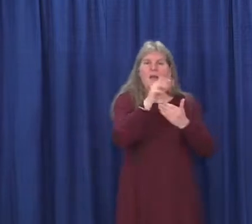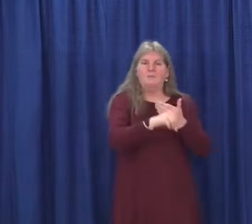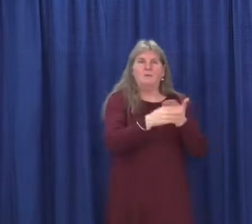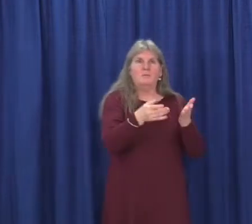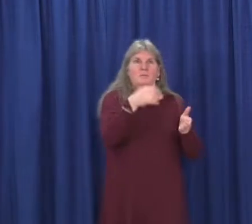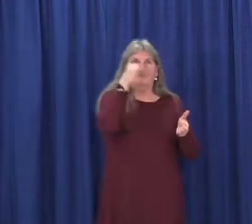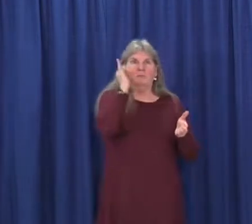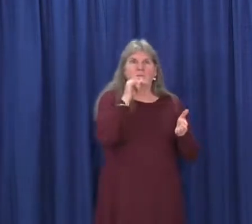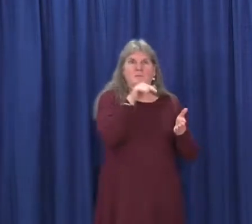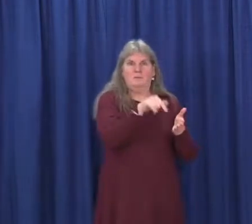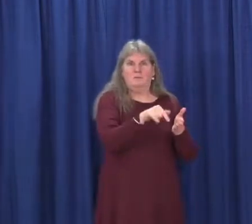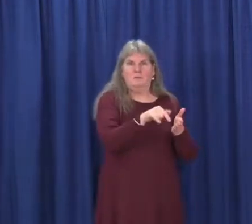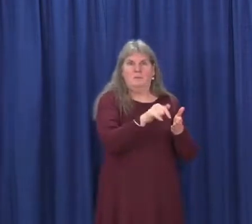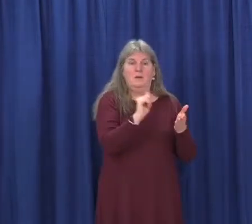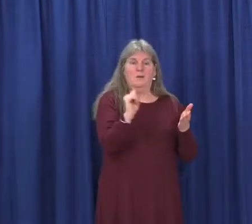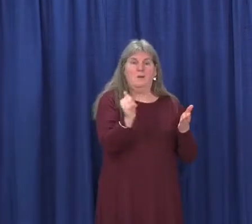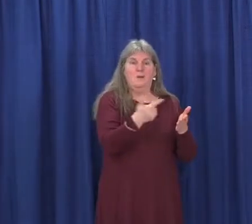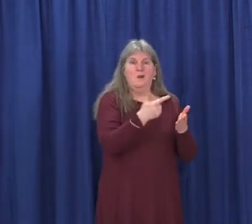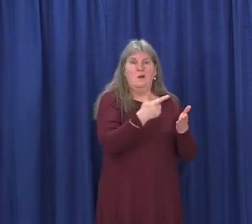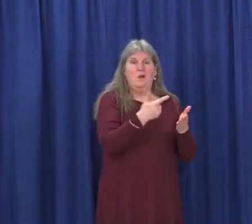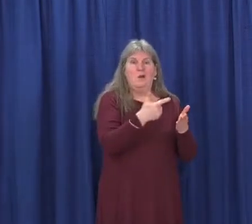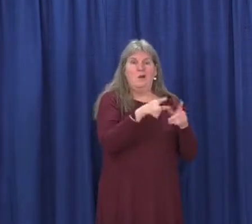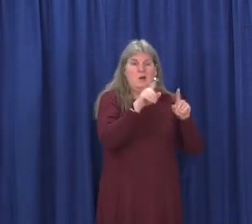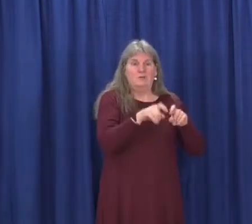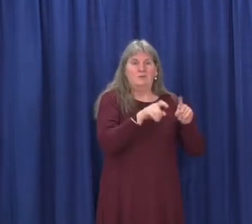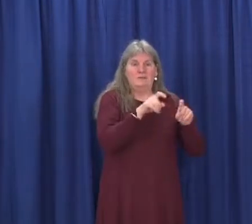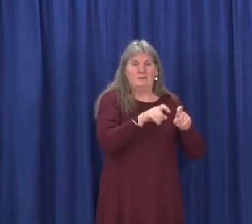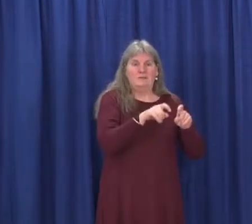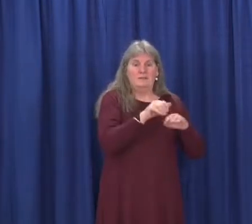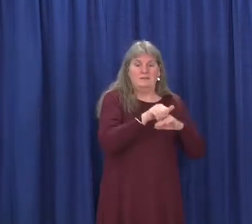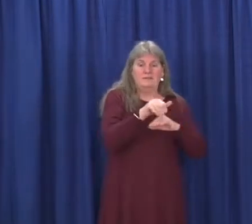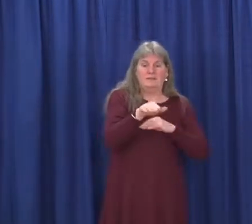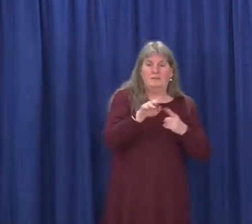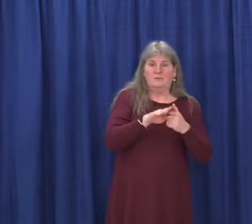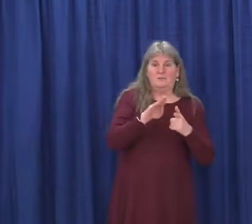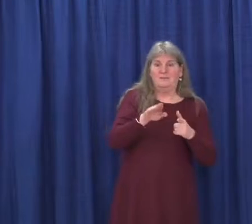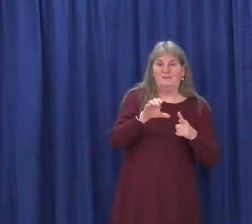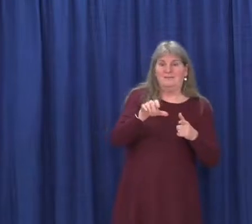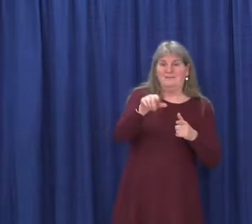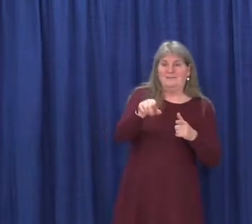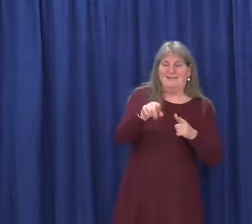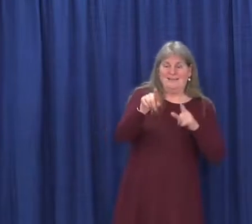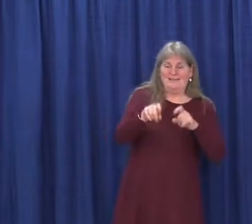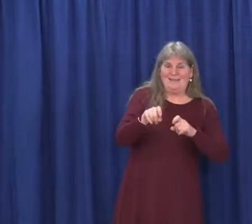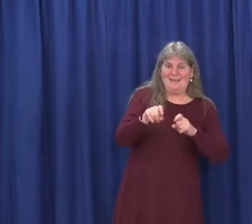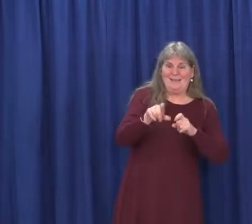where all of our test samples that go to BC CDC are-- are samples,